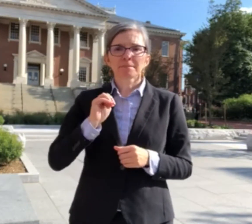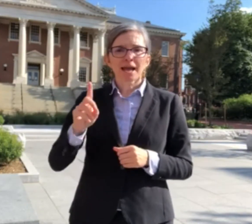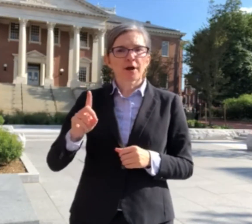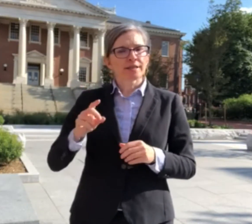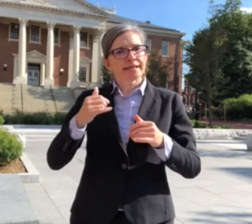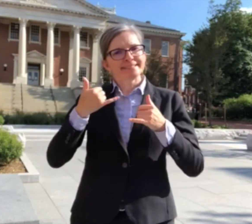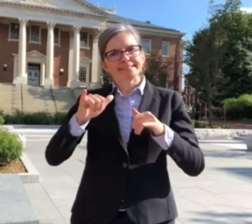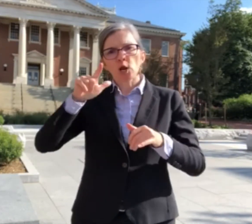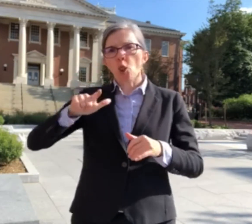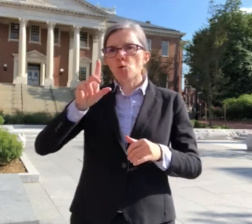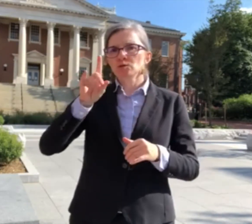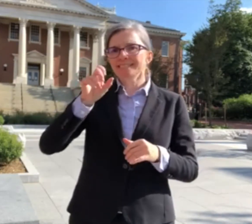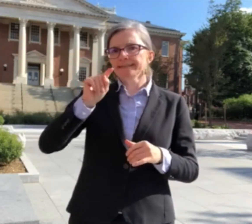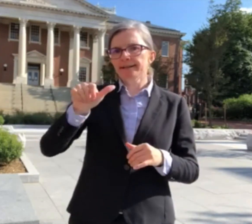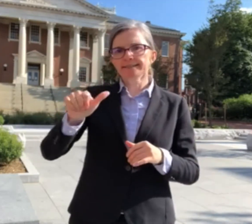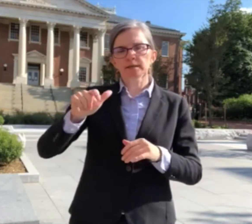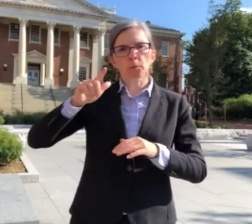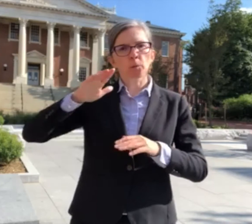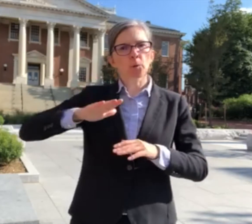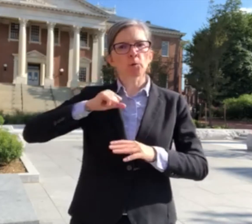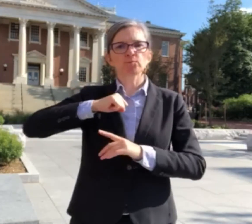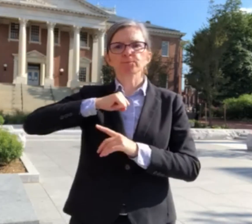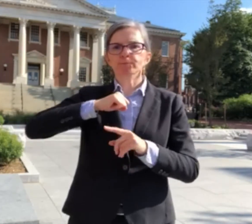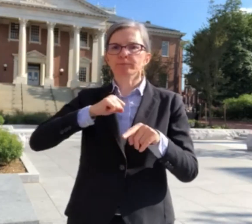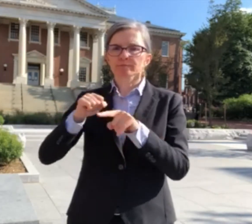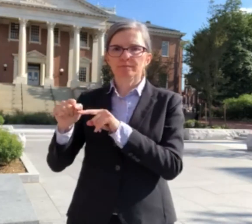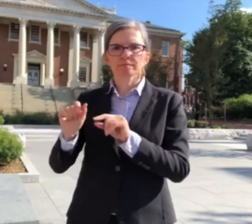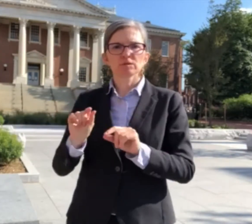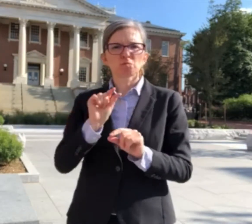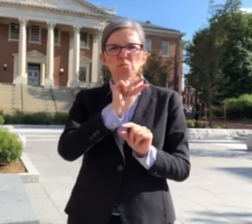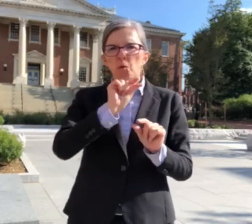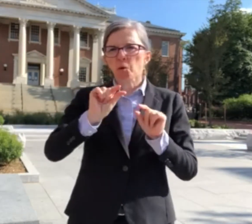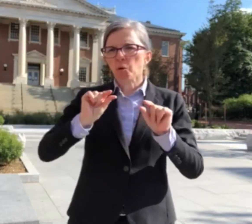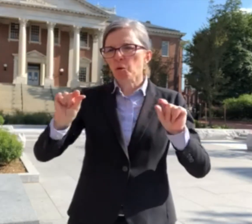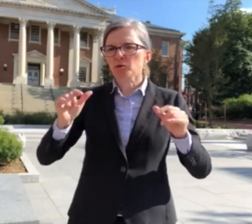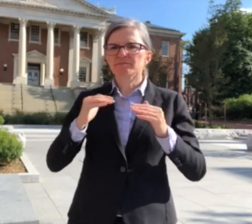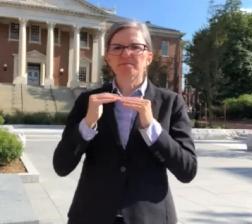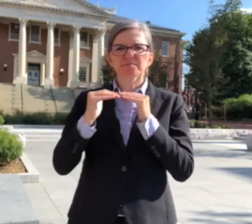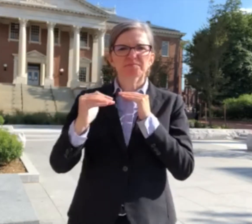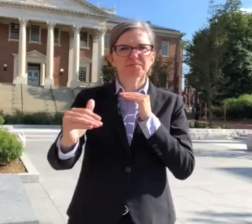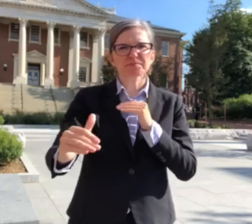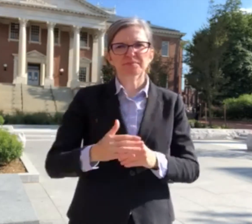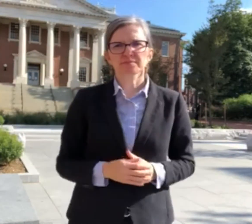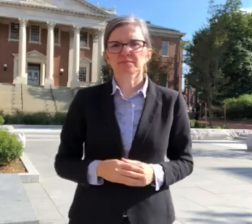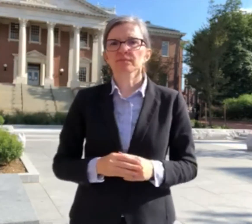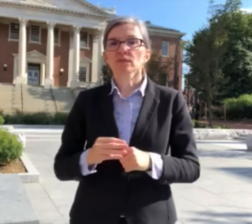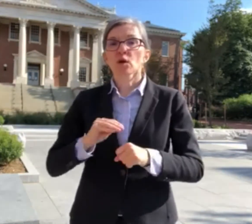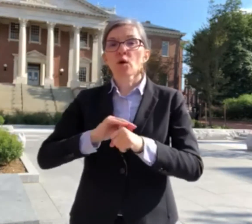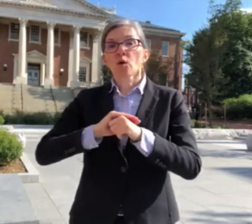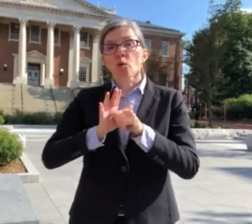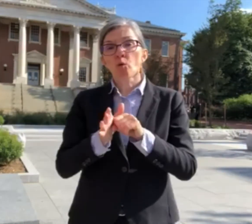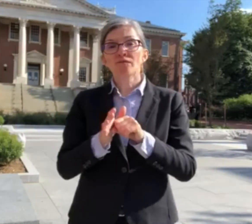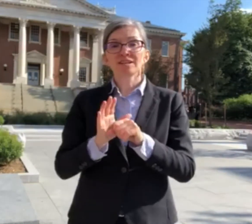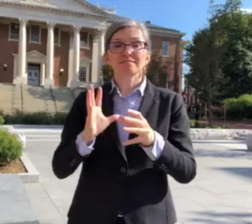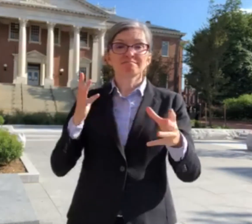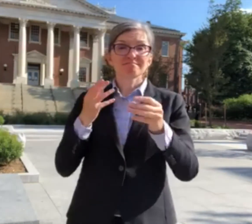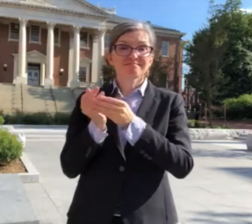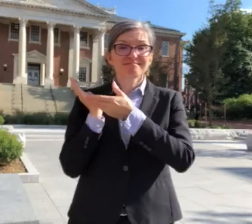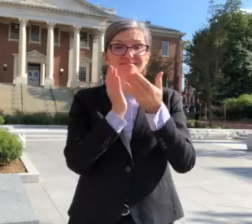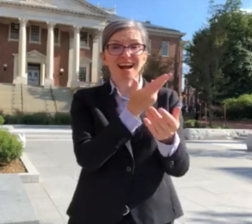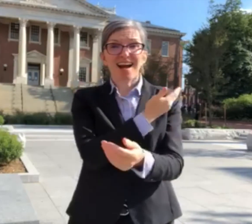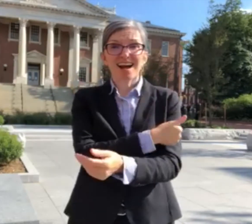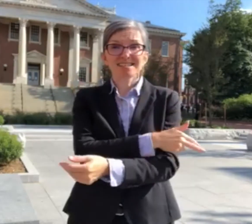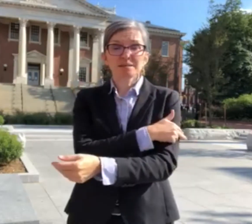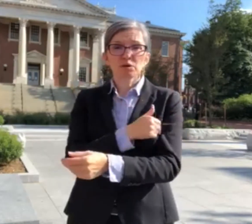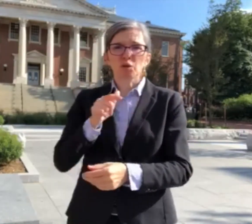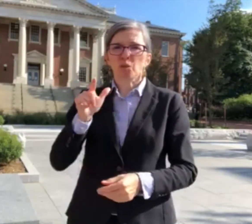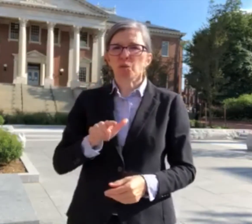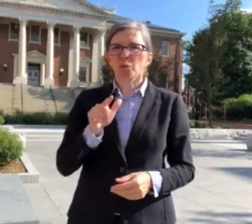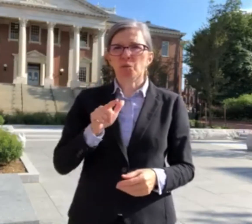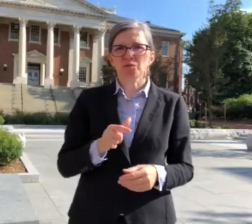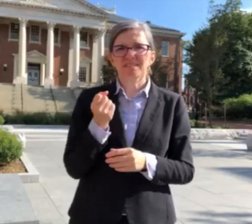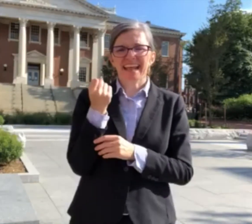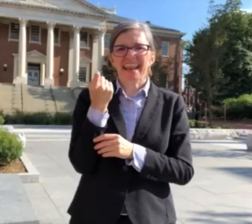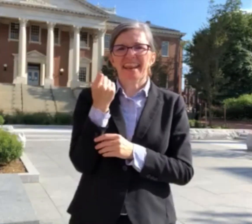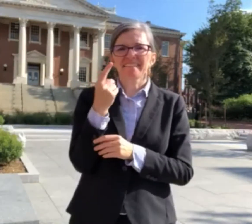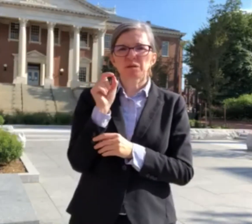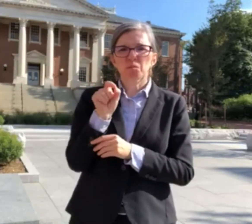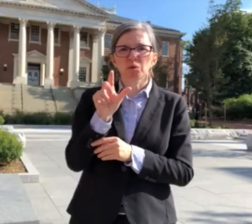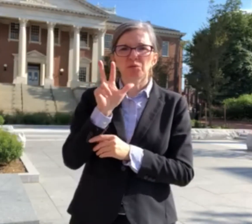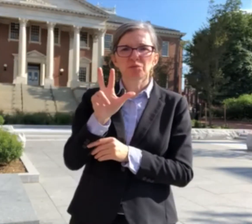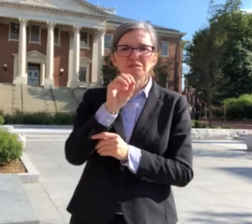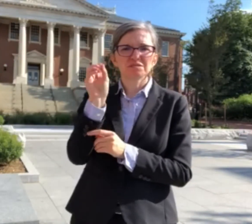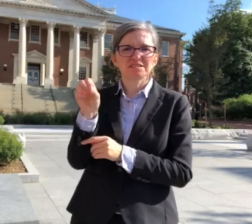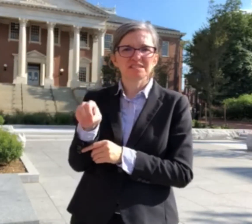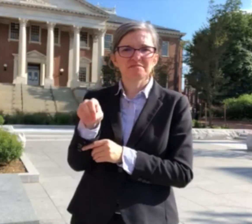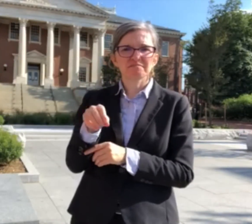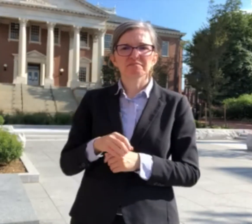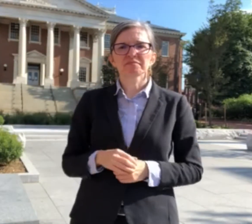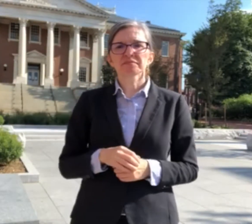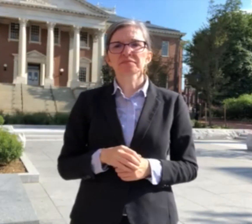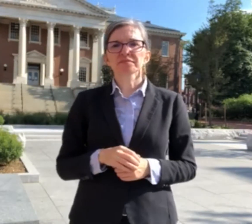Maryland continues to resist Delta surge, covid total hospitalization low at 11.3% statewide